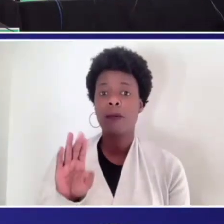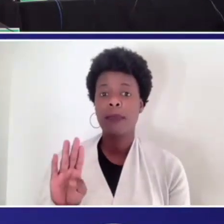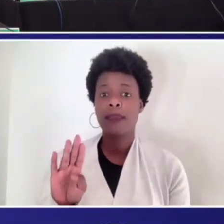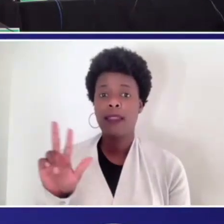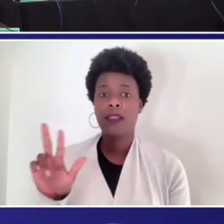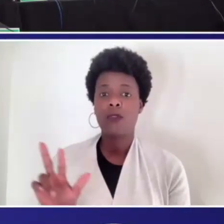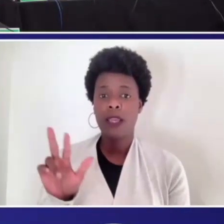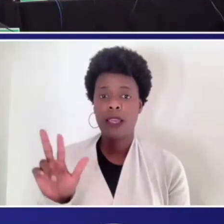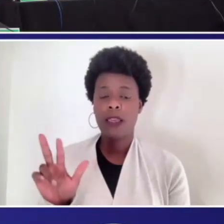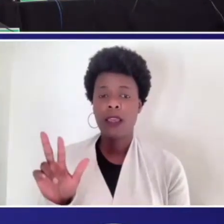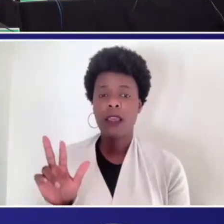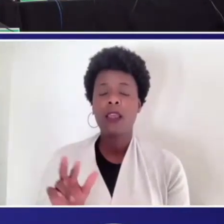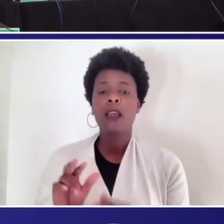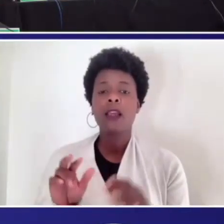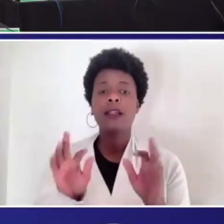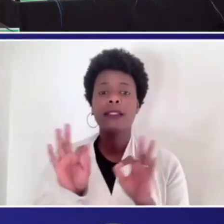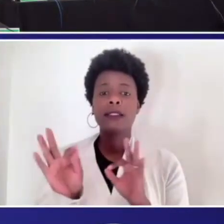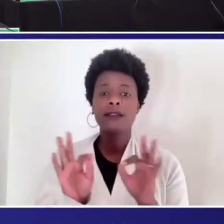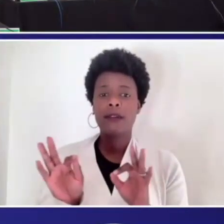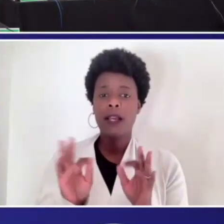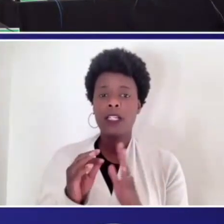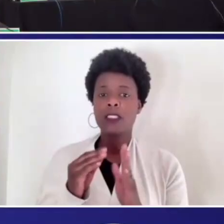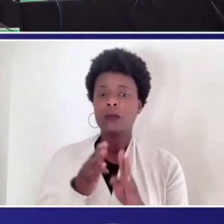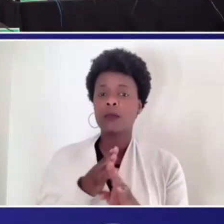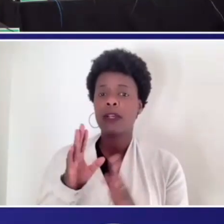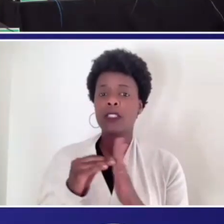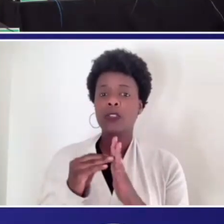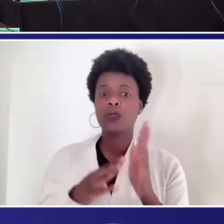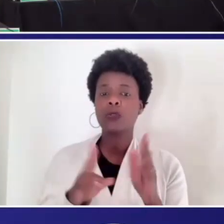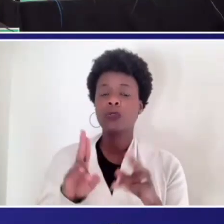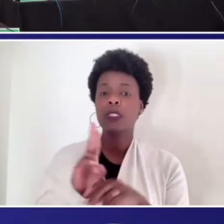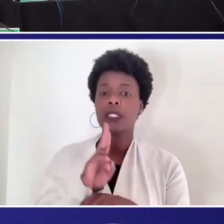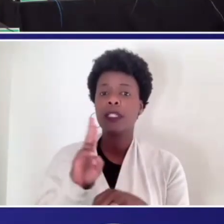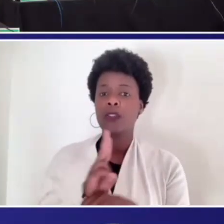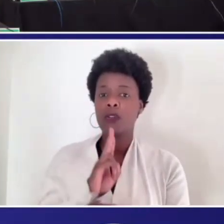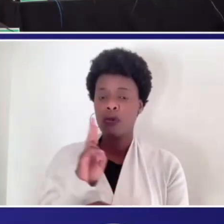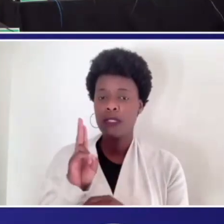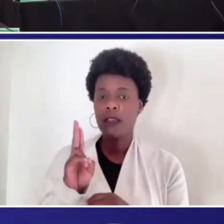defines professional student using a definition of professional degree that's